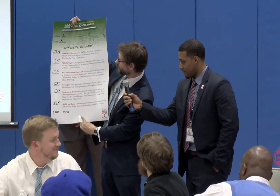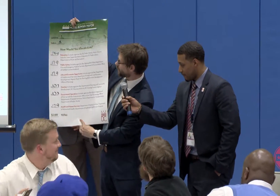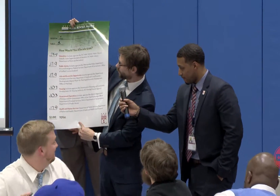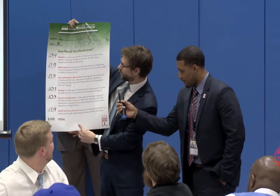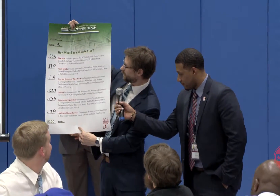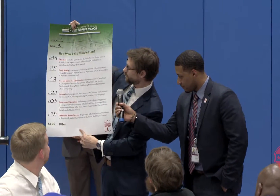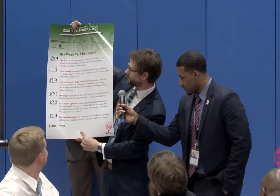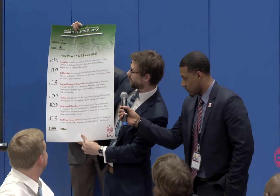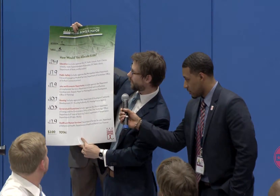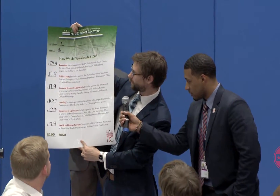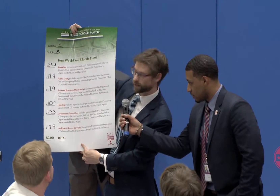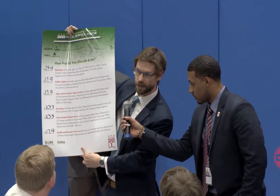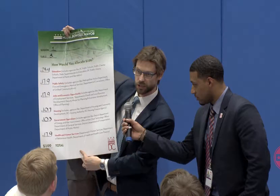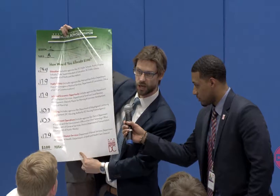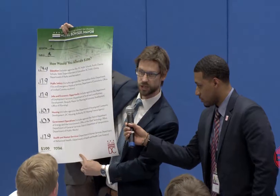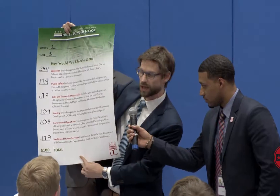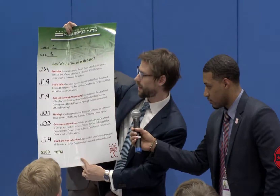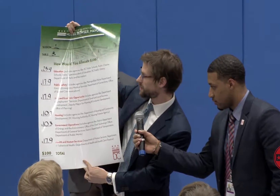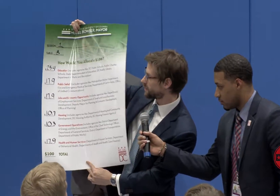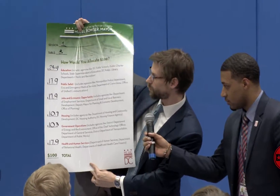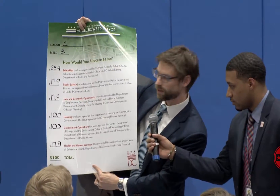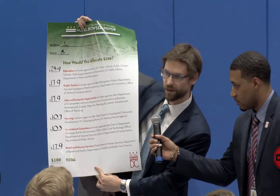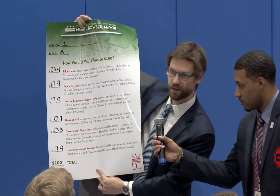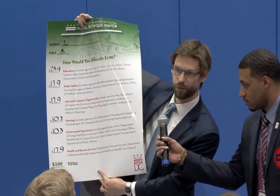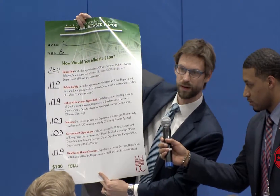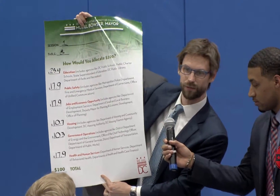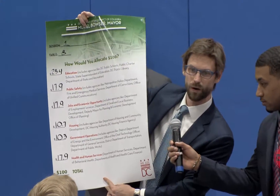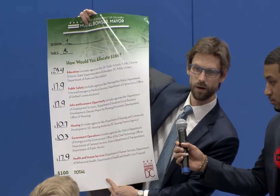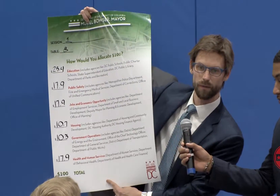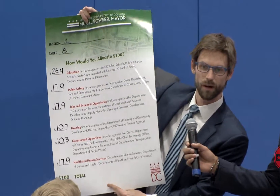YOU SEE WE FUNDED EDUCATION THE HIGHEST AT 25.4.